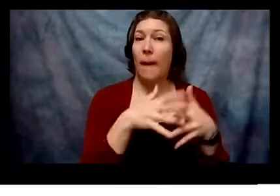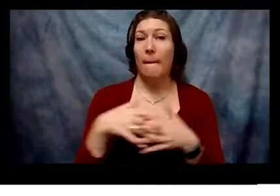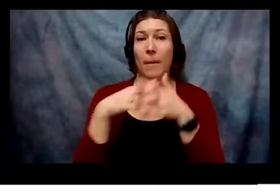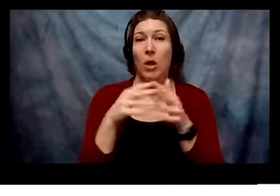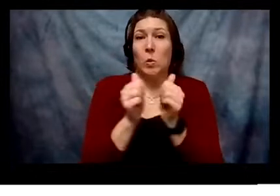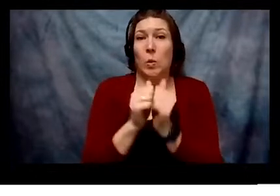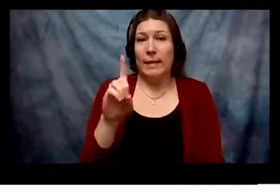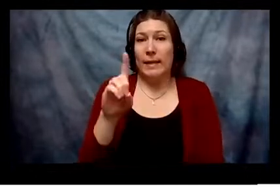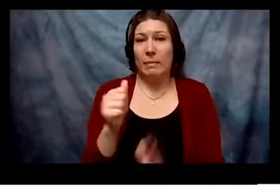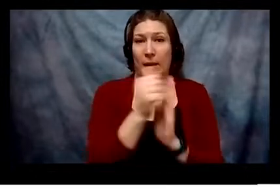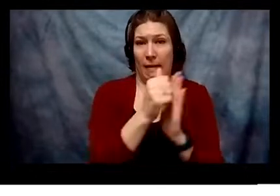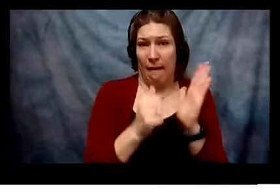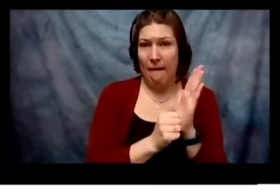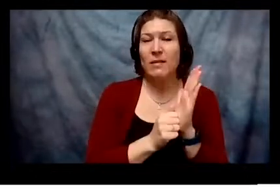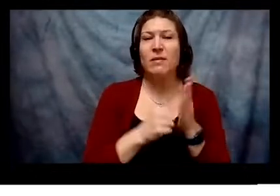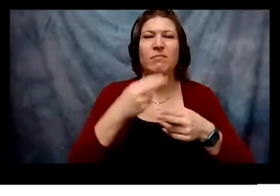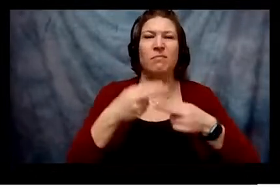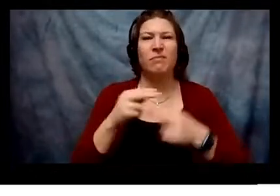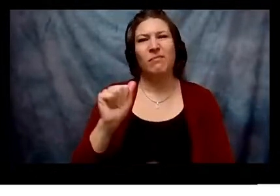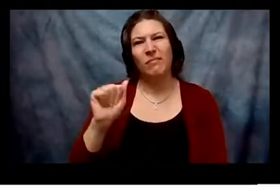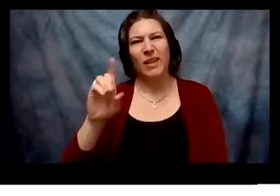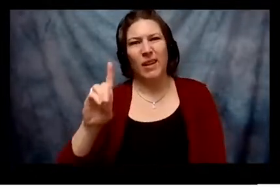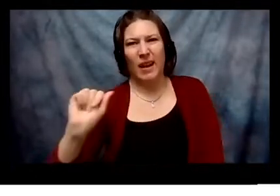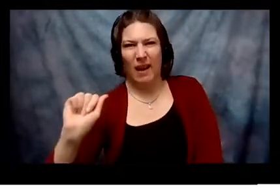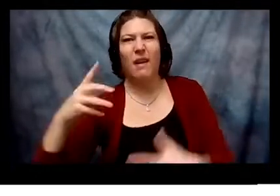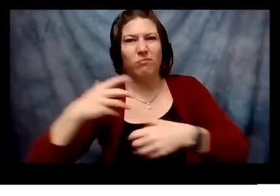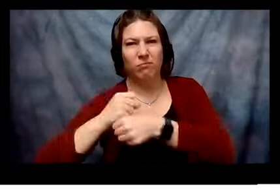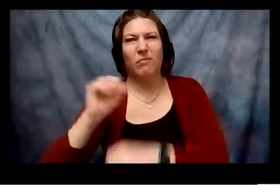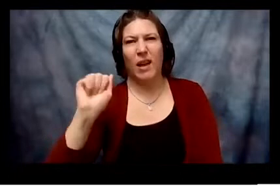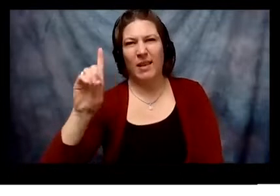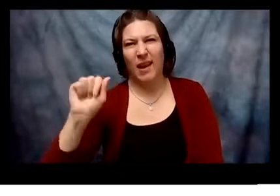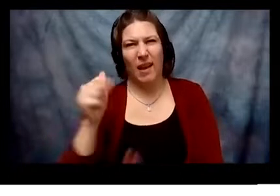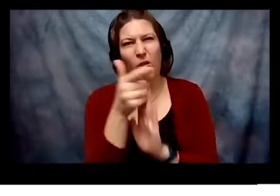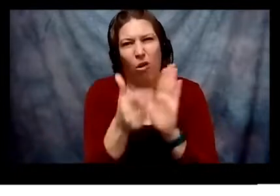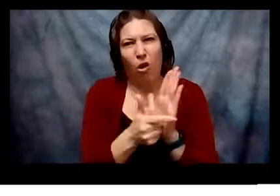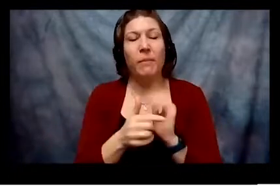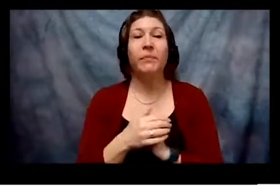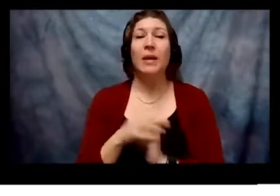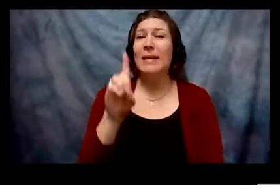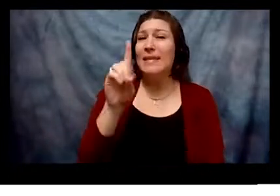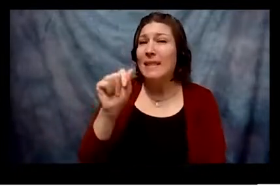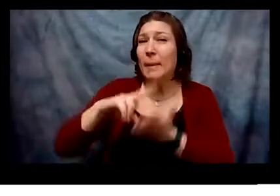Act or ADA, A disability is when a person has a physical or